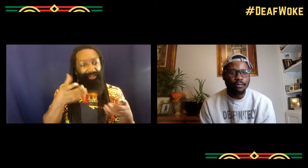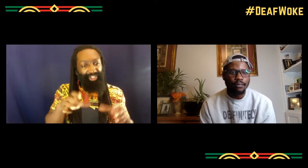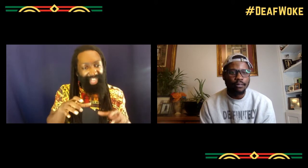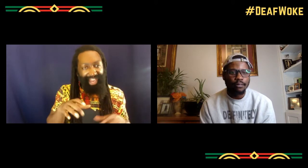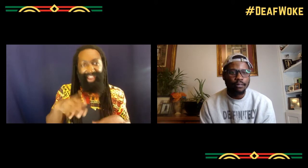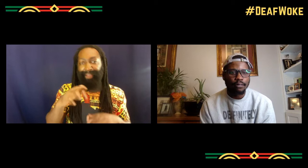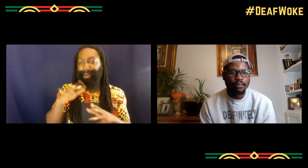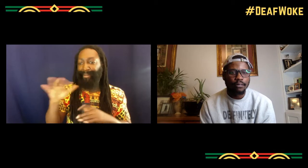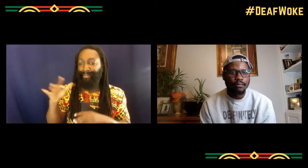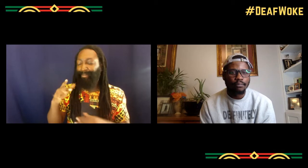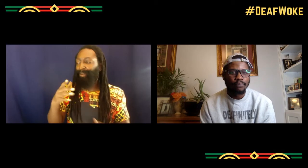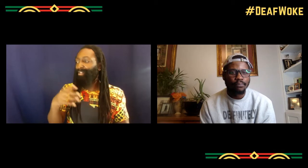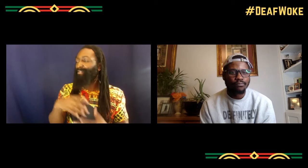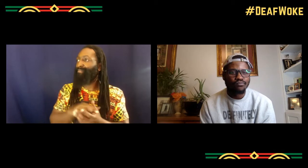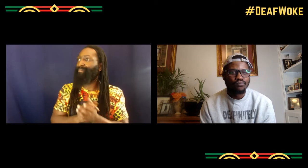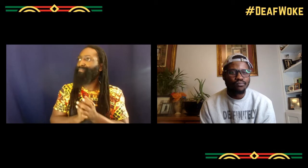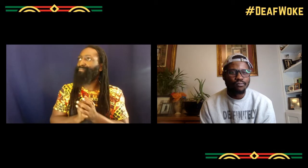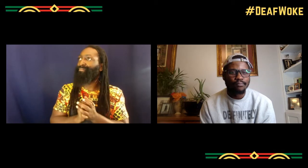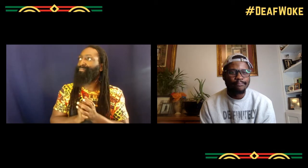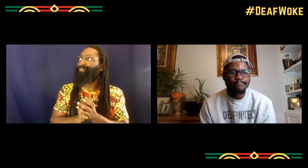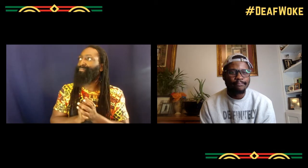You know, those people that give you a chance,